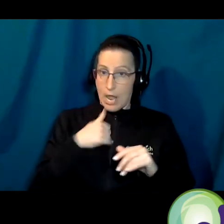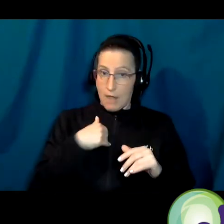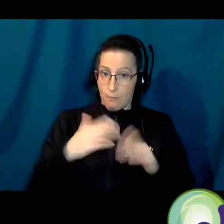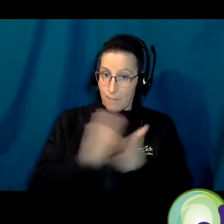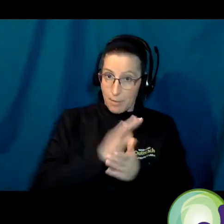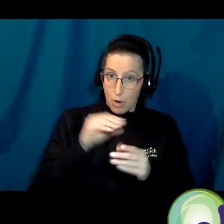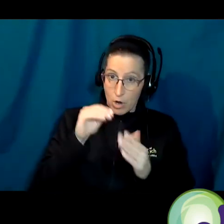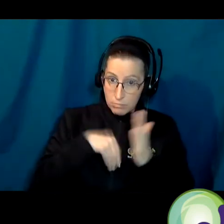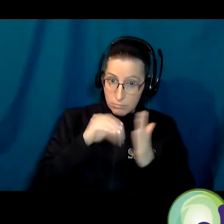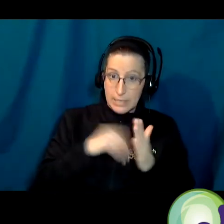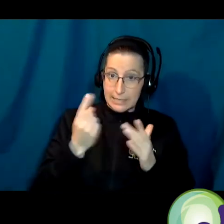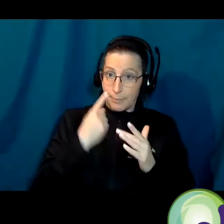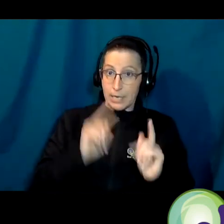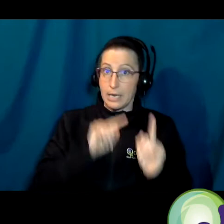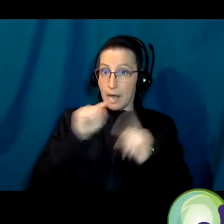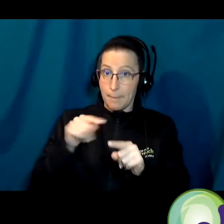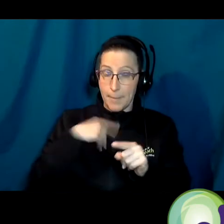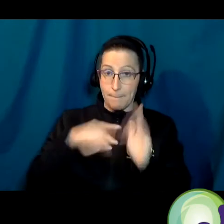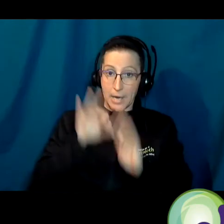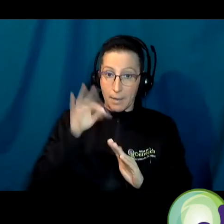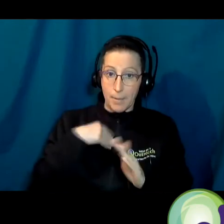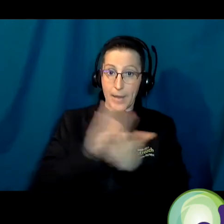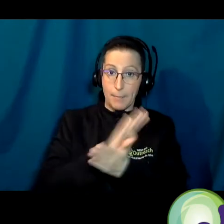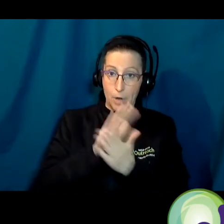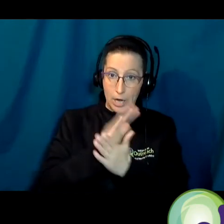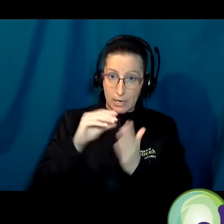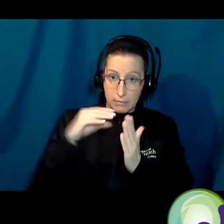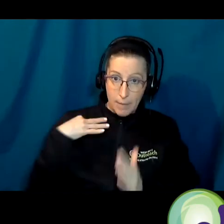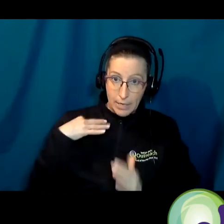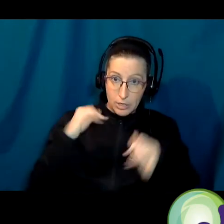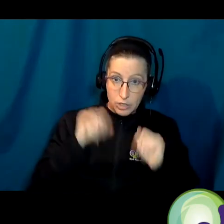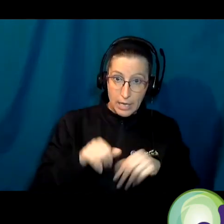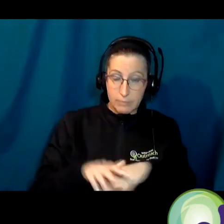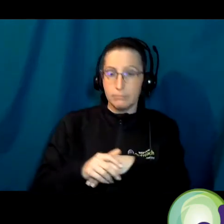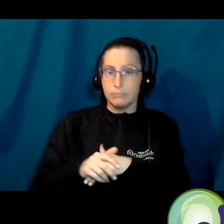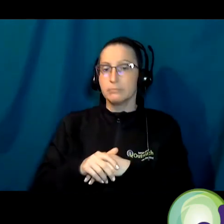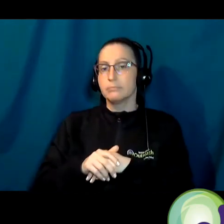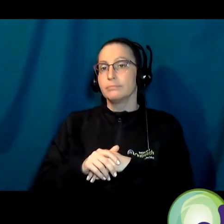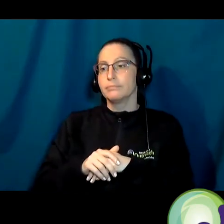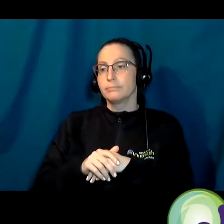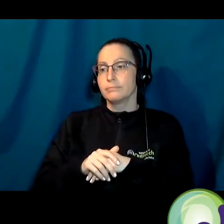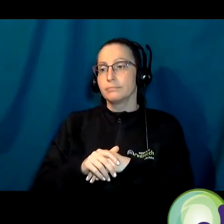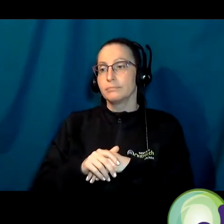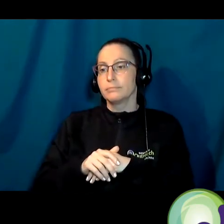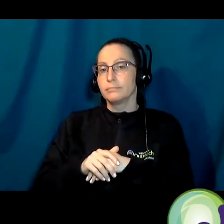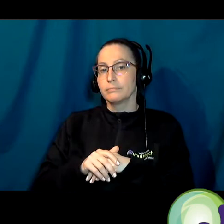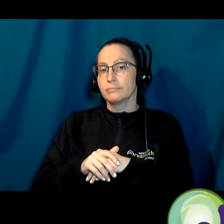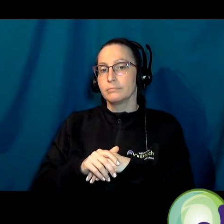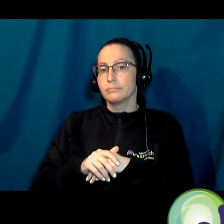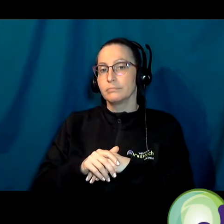is there a place for people to stop in and pick up a paper application? Anna Marie: The online is much preferred,